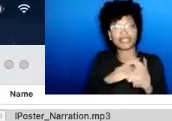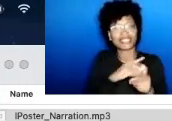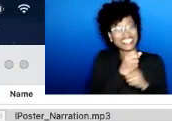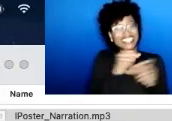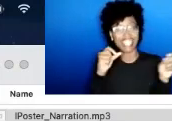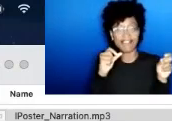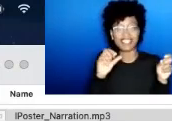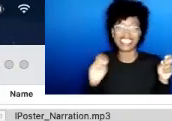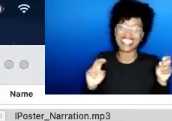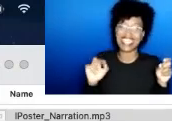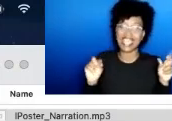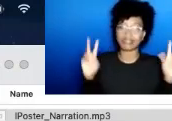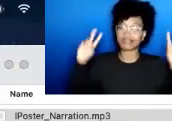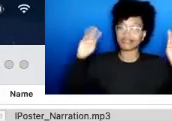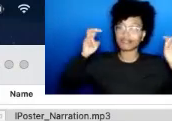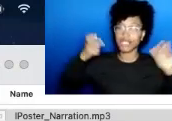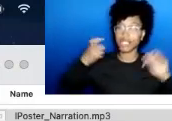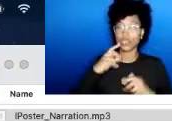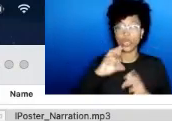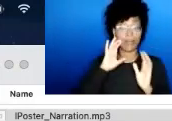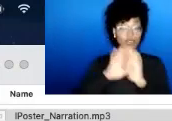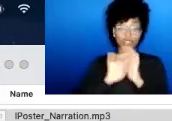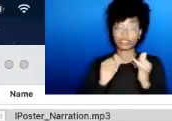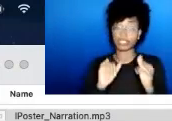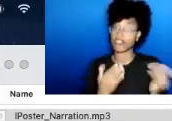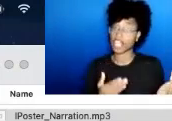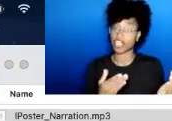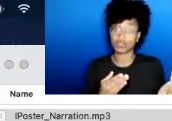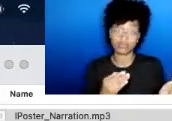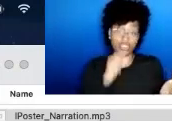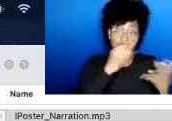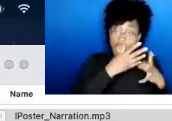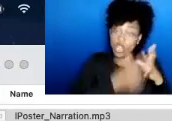07:18:26 Your images are still there. Don't worry.